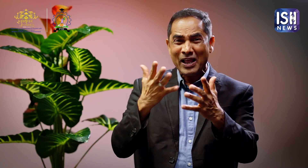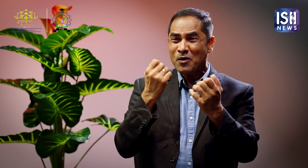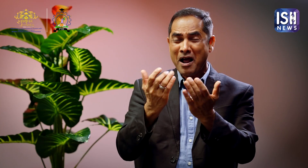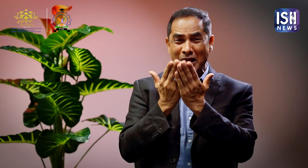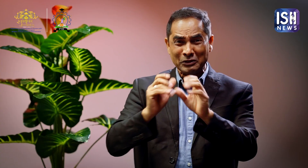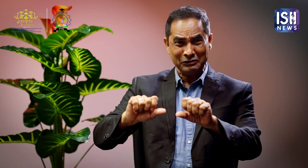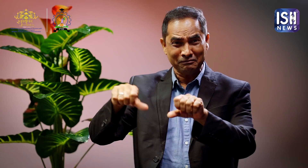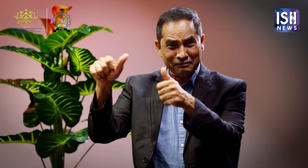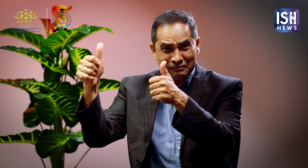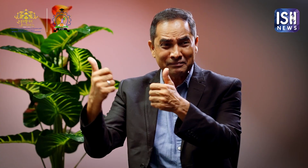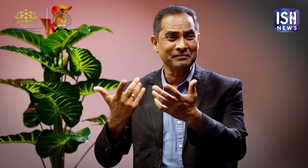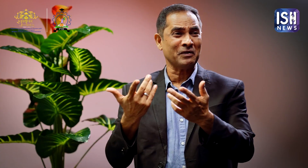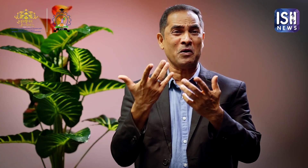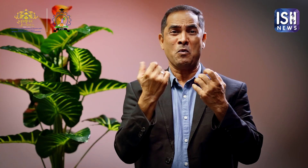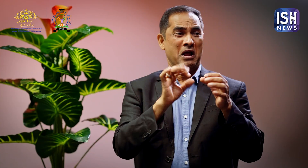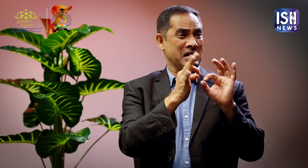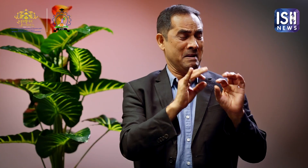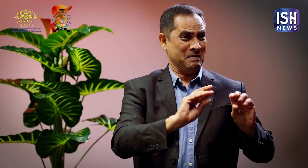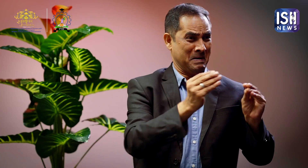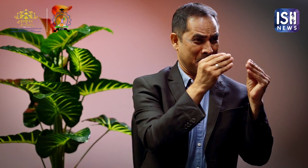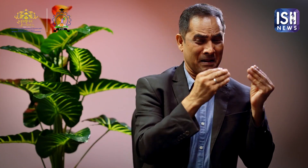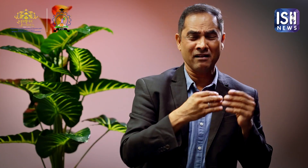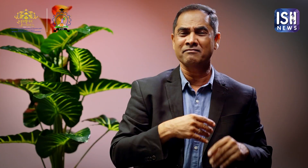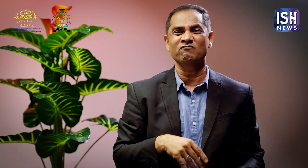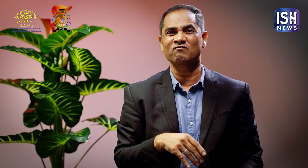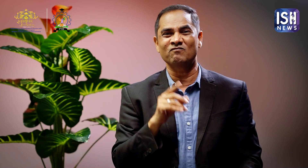Any efforts to improve educational programs or the quality of interpreters will be futile